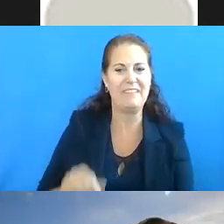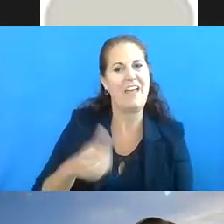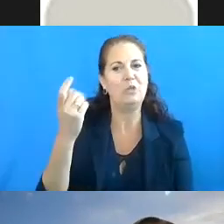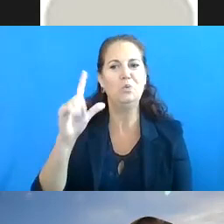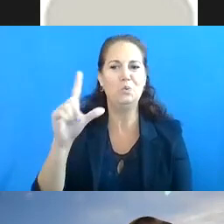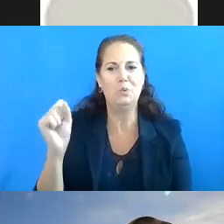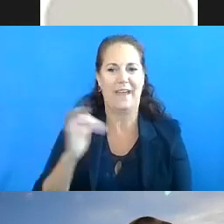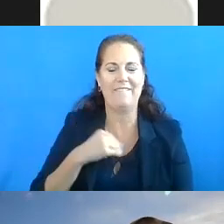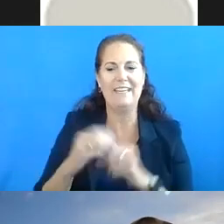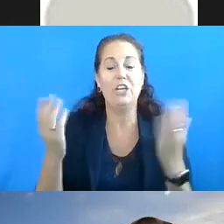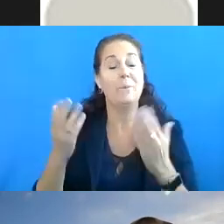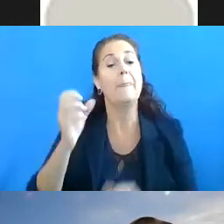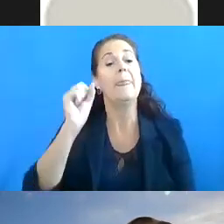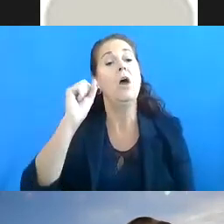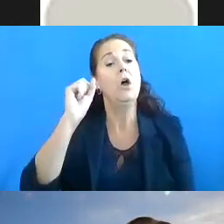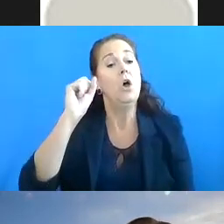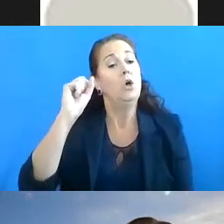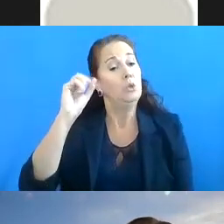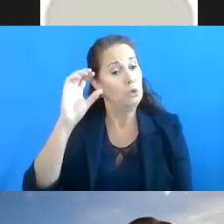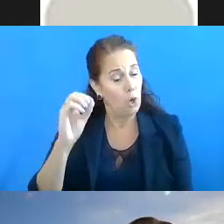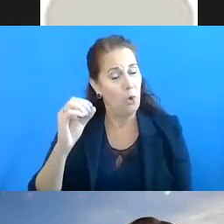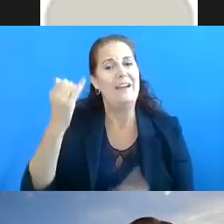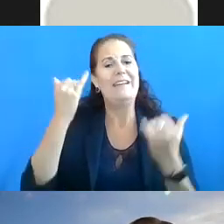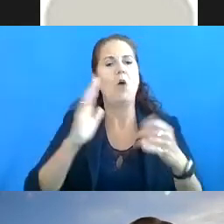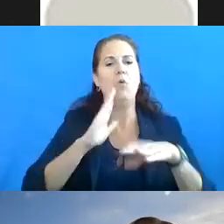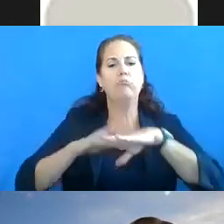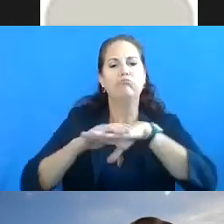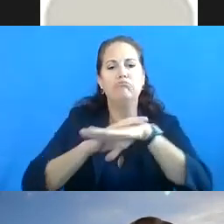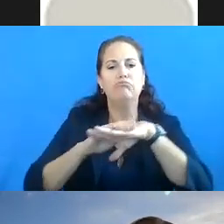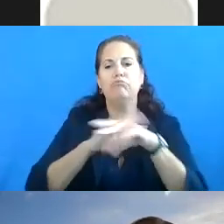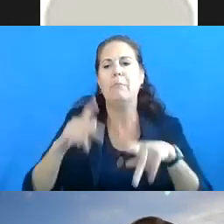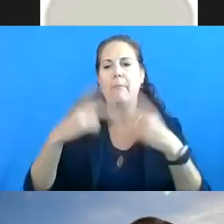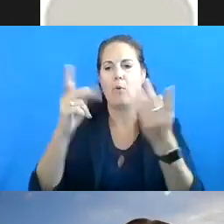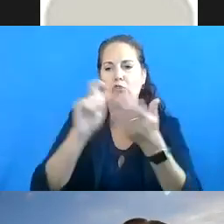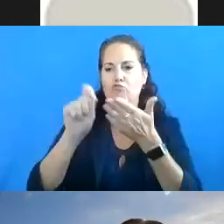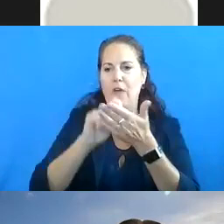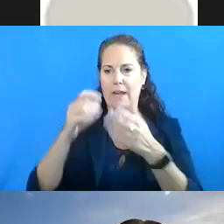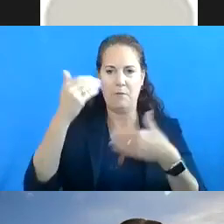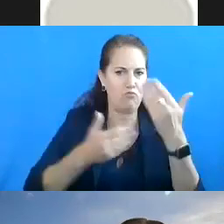So we are going to go through an overview of the proposal writing process, and I am a big fan